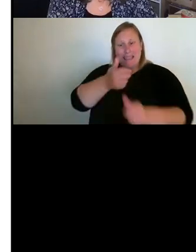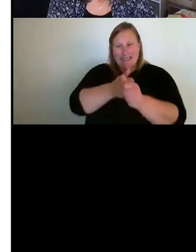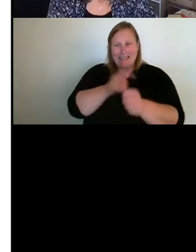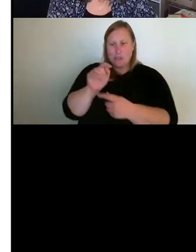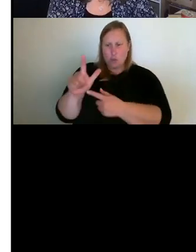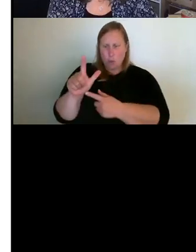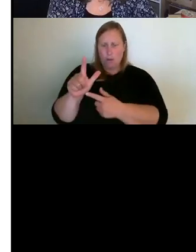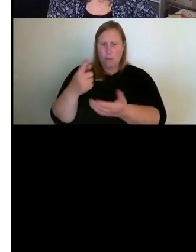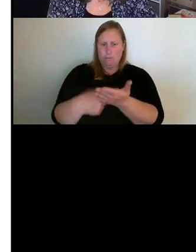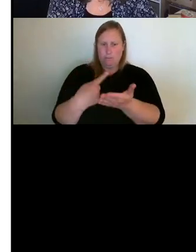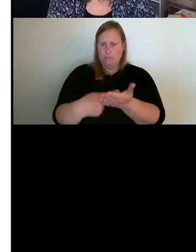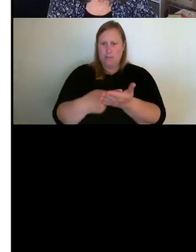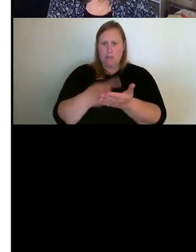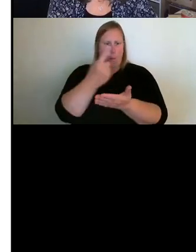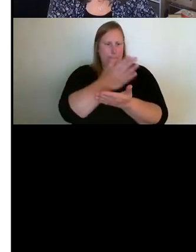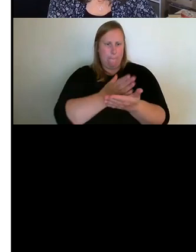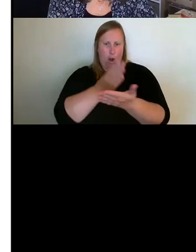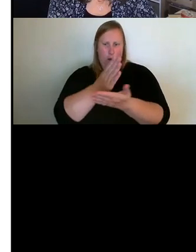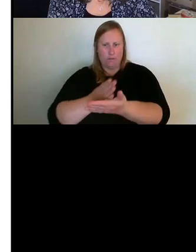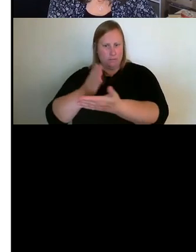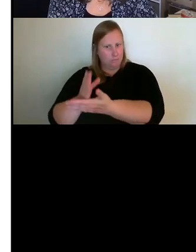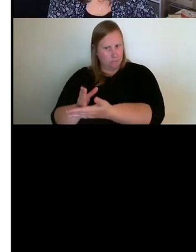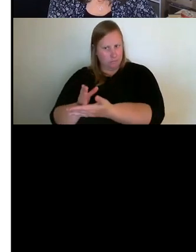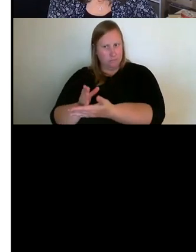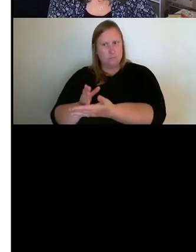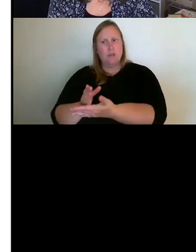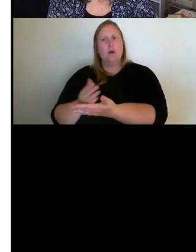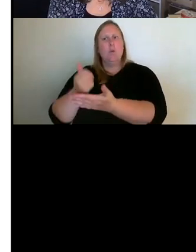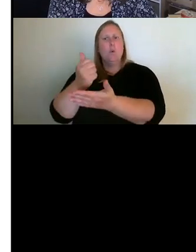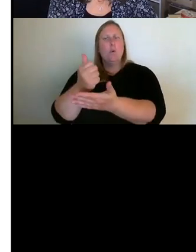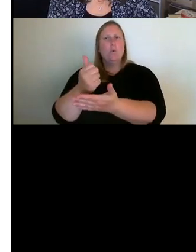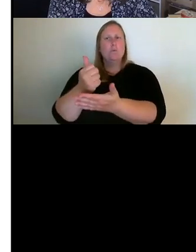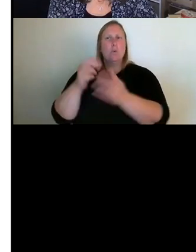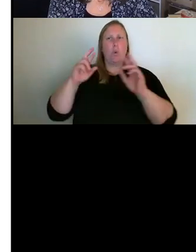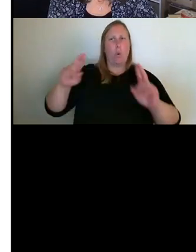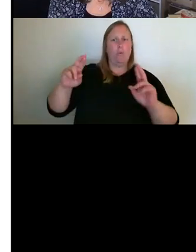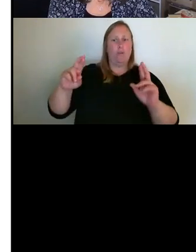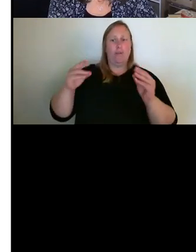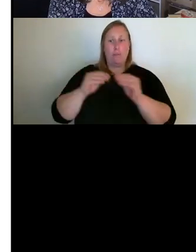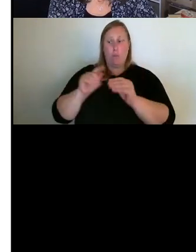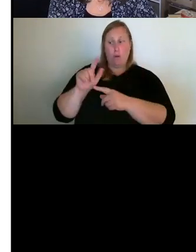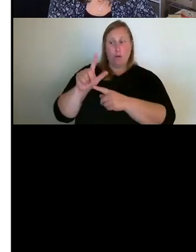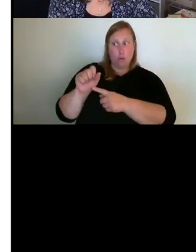piece of the puzzle and we are hopeful that more tools are being developed today and will continue to